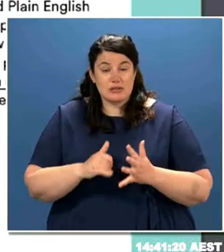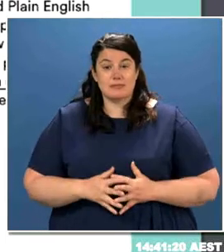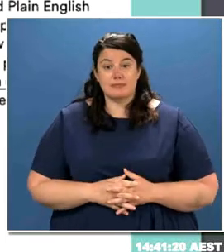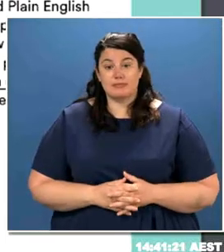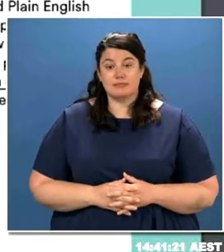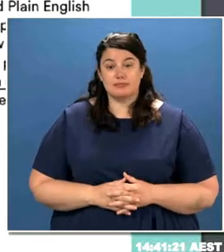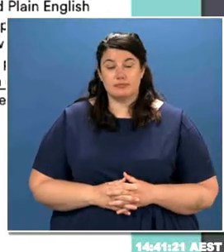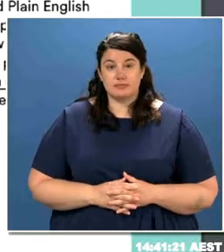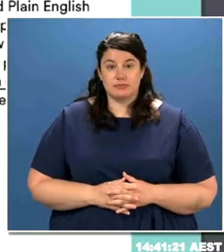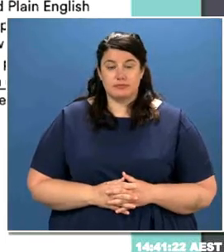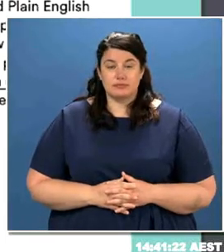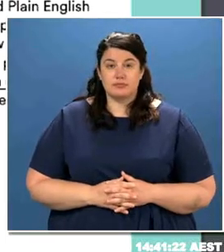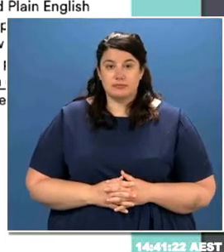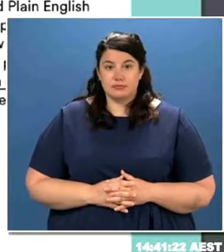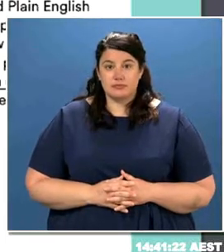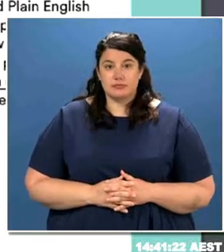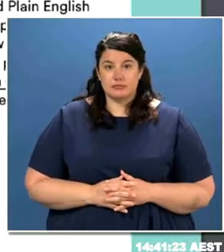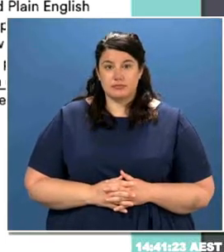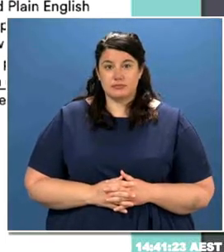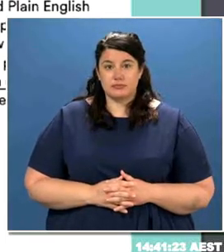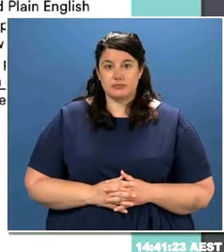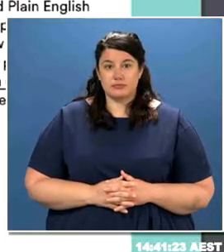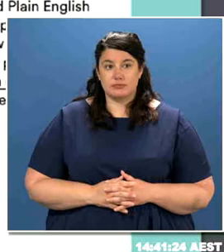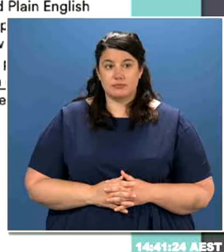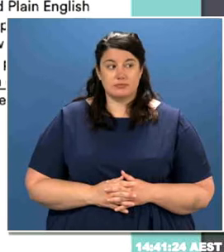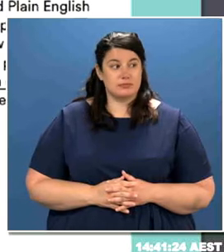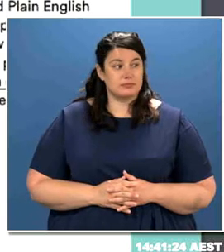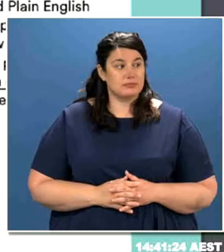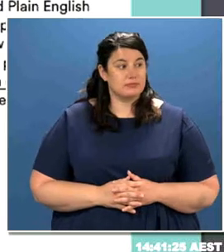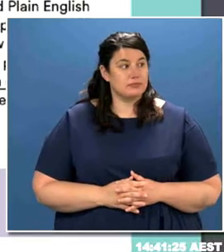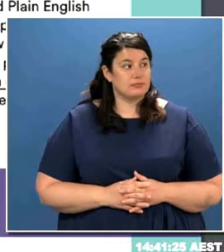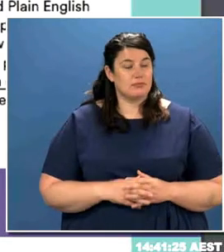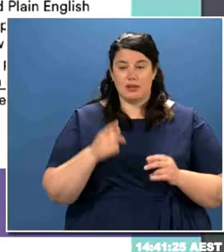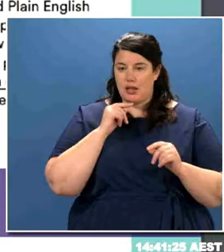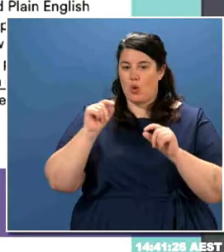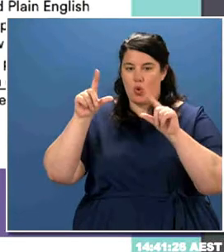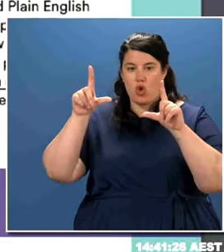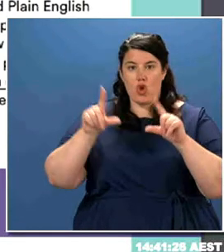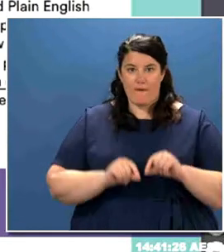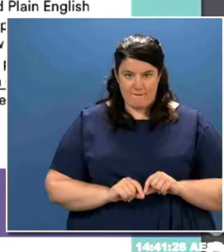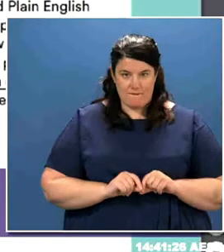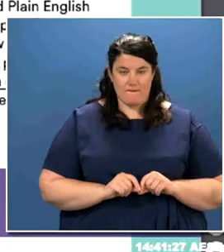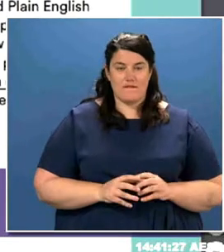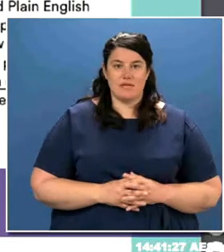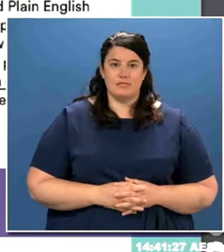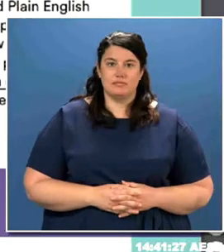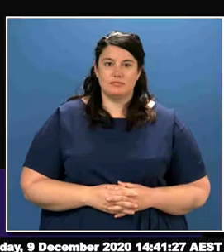Excellent, Alright. Now, I guess that would be helpful if we could take that off the screen please and return to our witnesses.